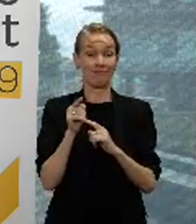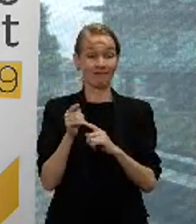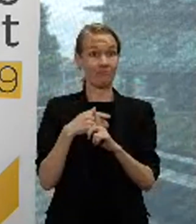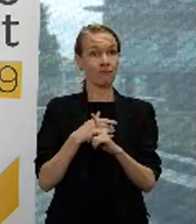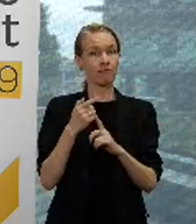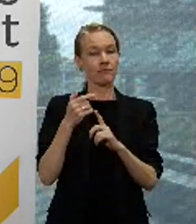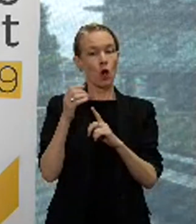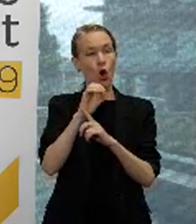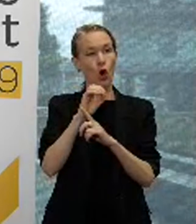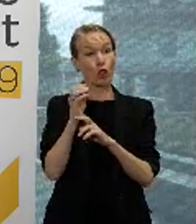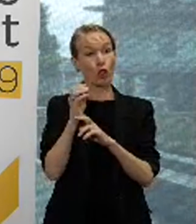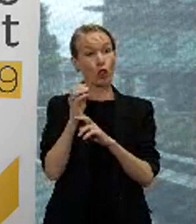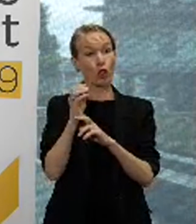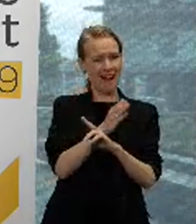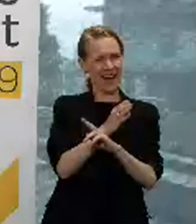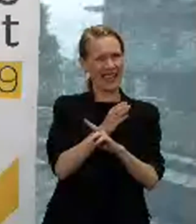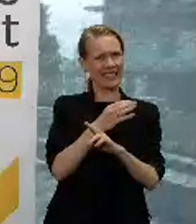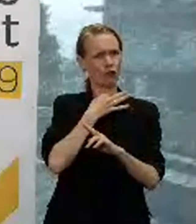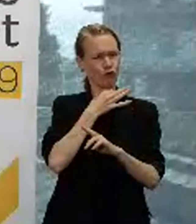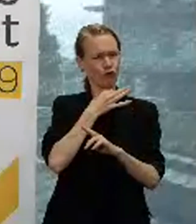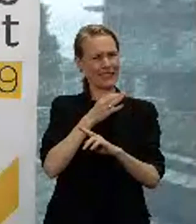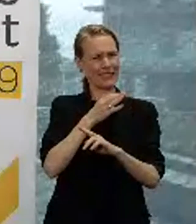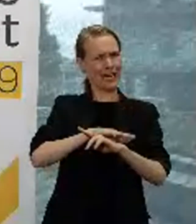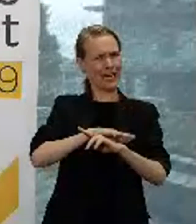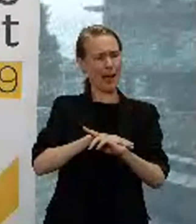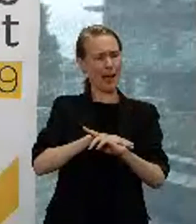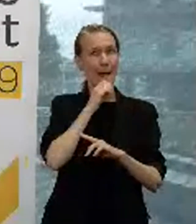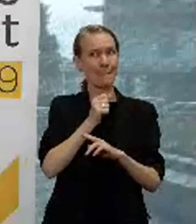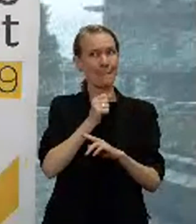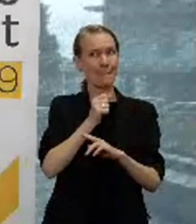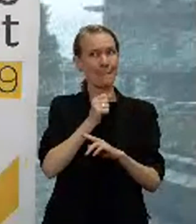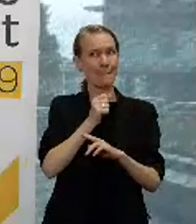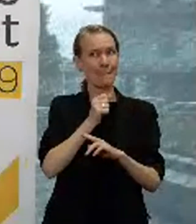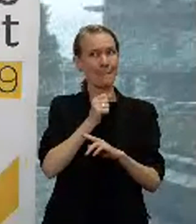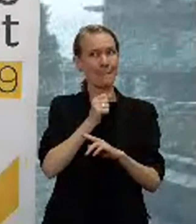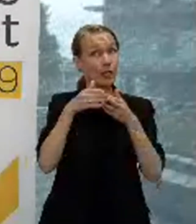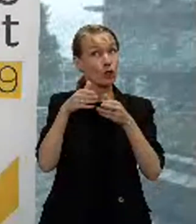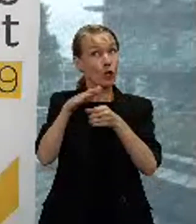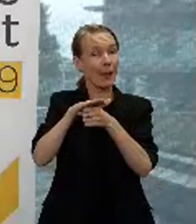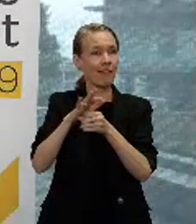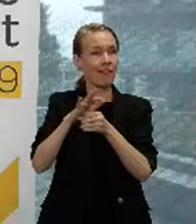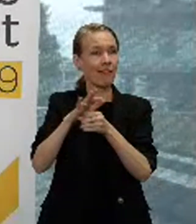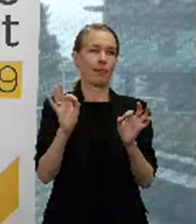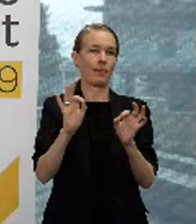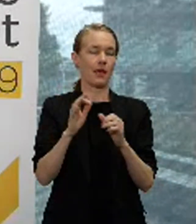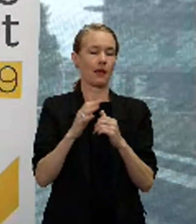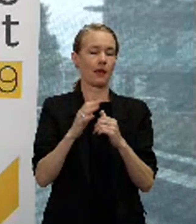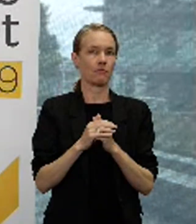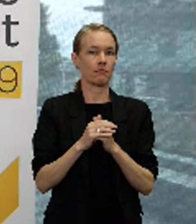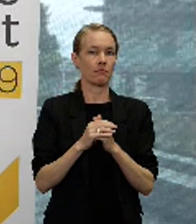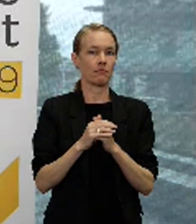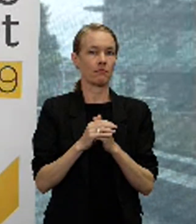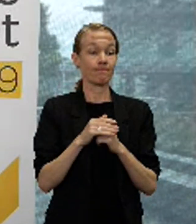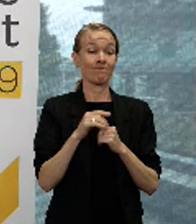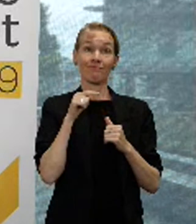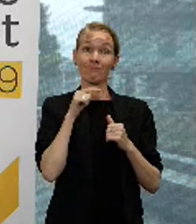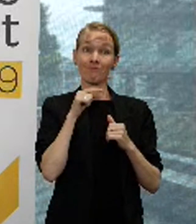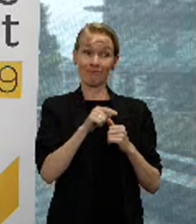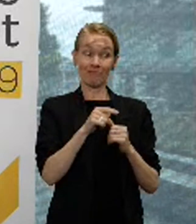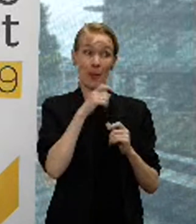So in response to this case, we are scaling up some imports of Taranaki for workers there to be tested.